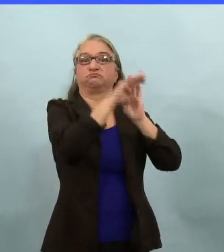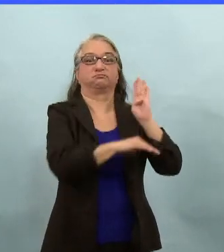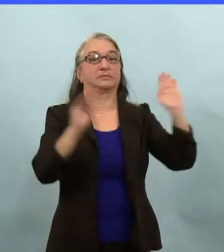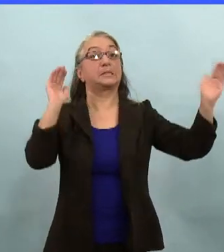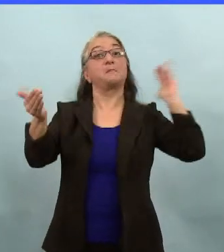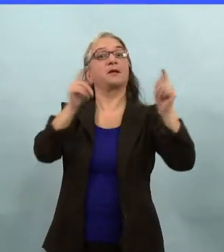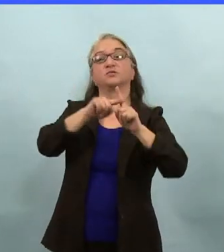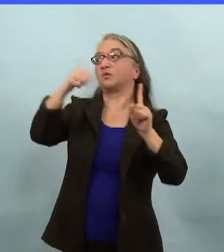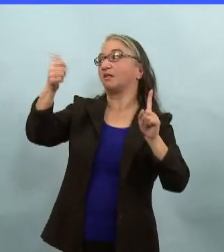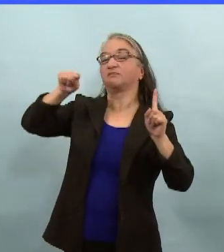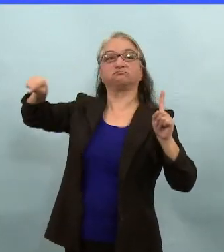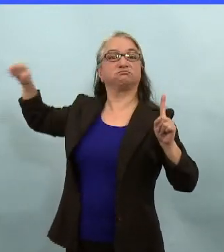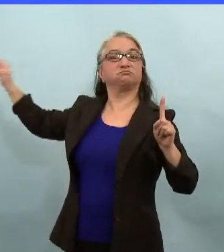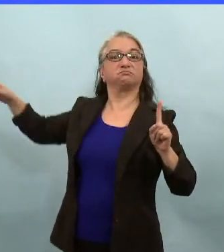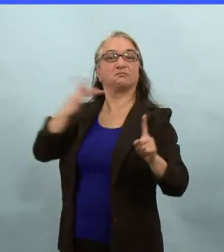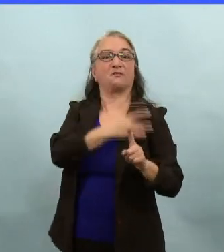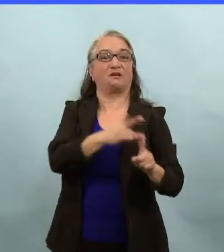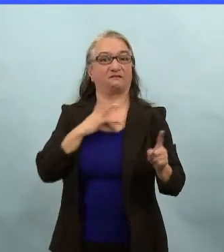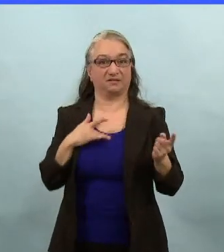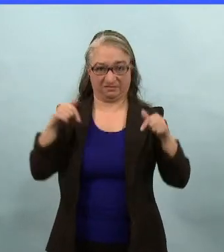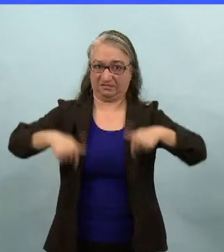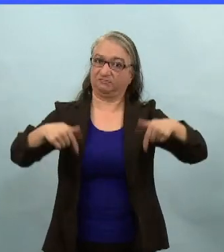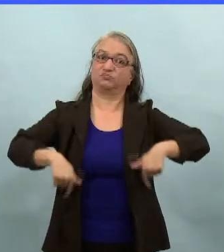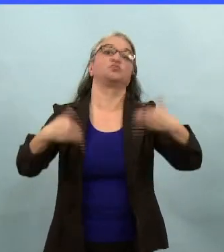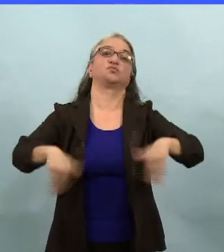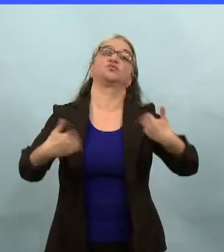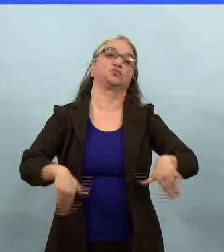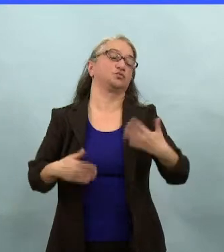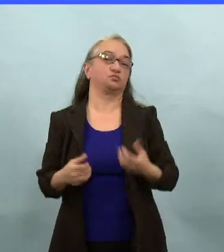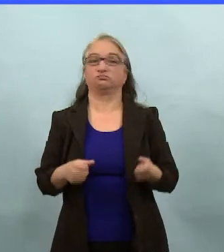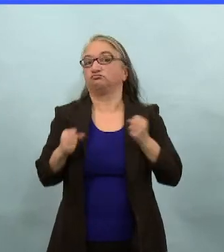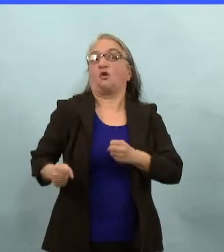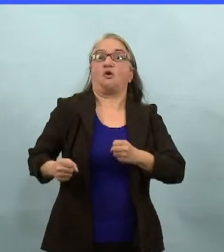i think because we haven't been out announcing every day like some of the other provinces have